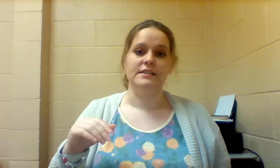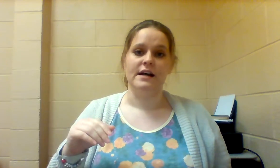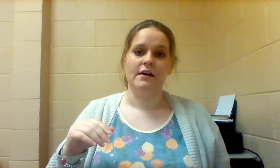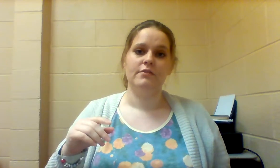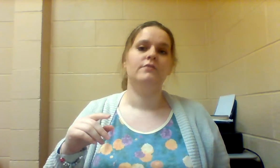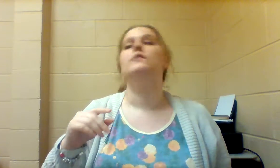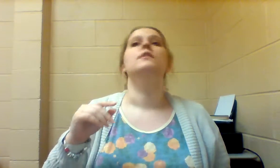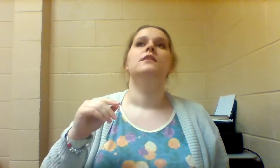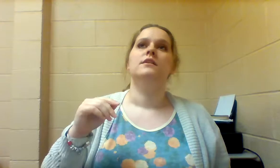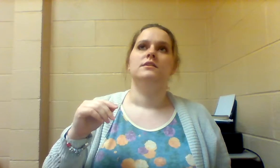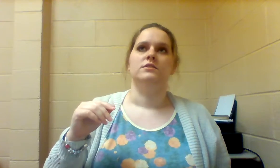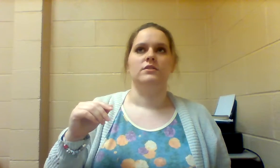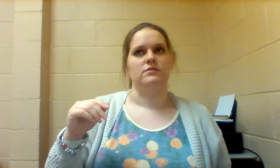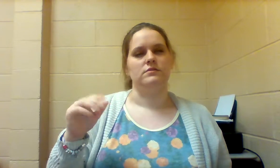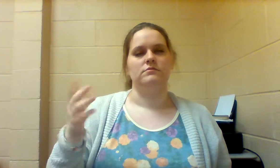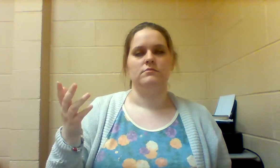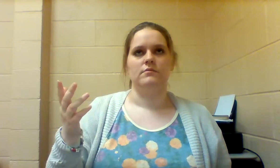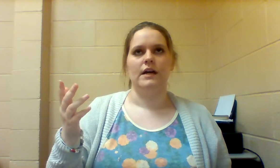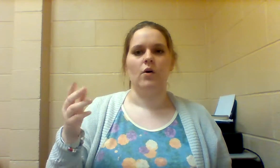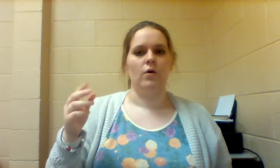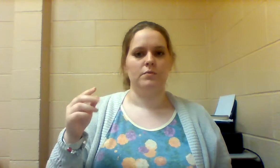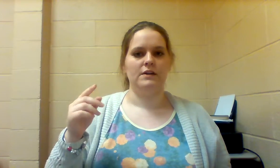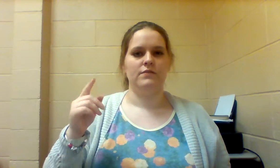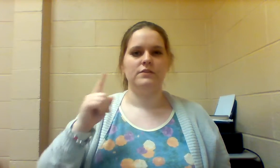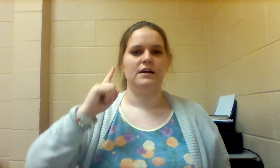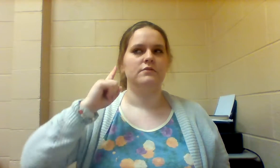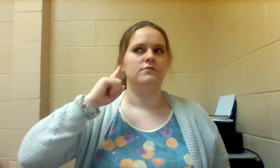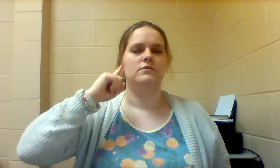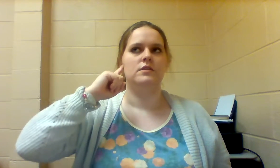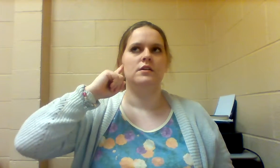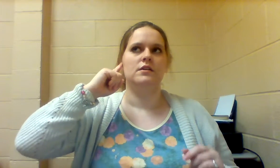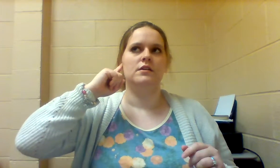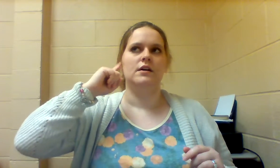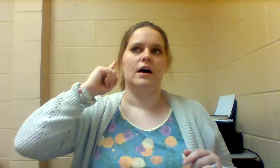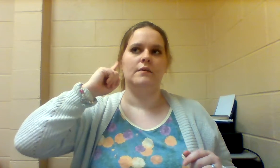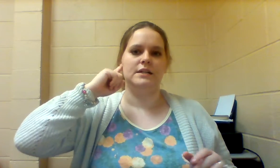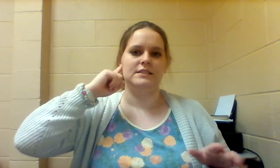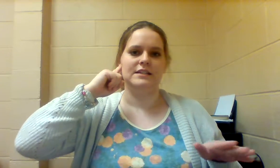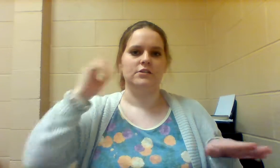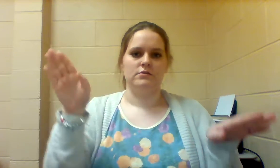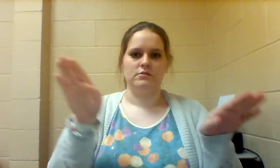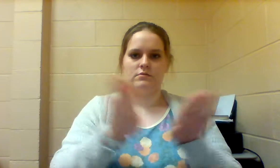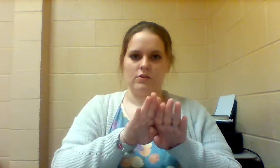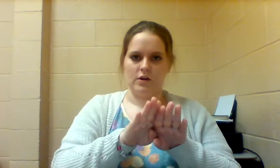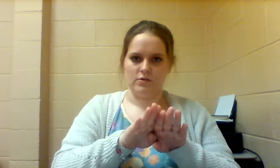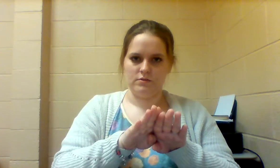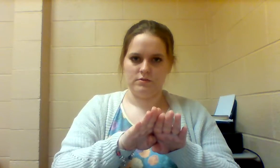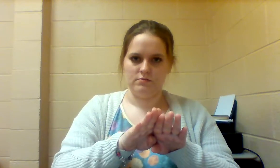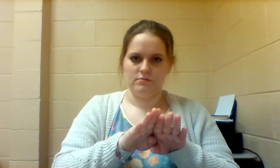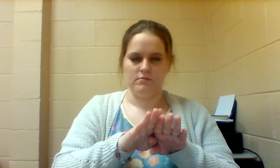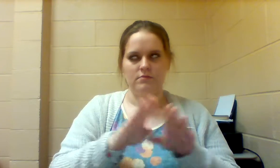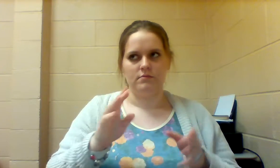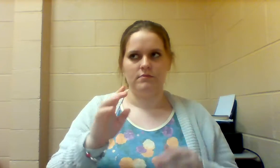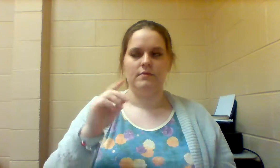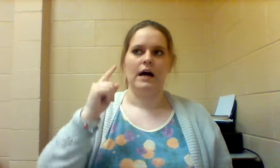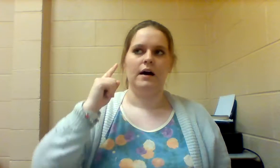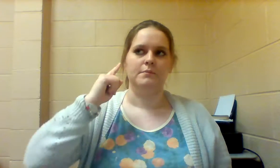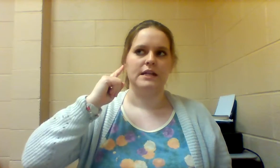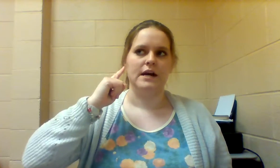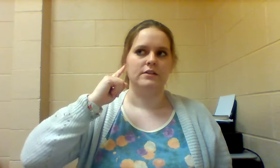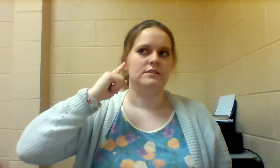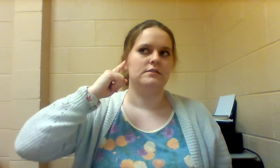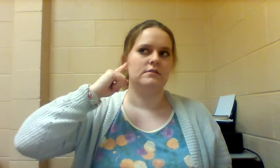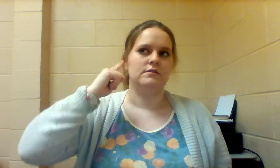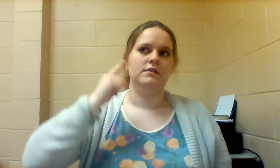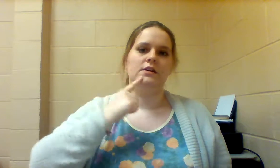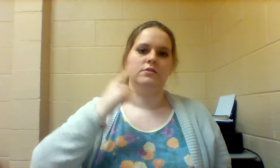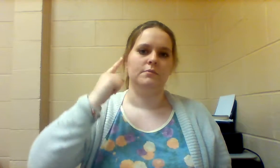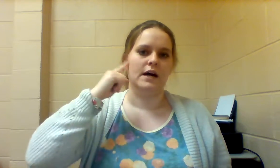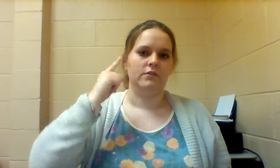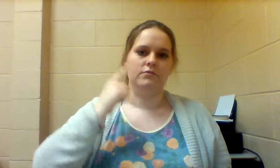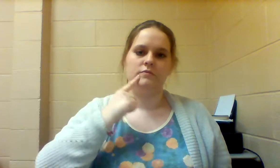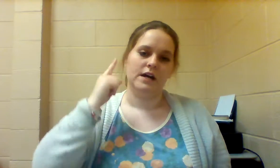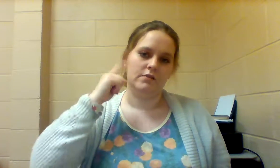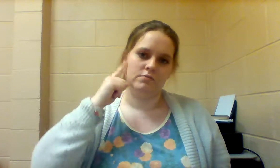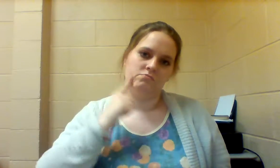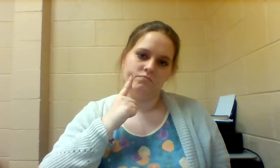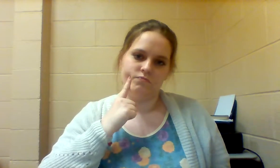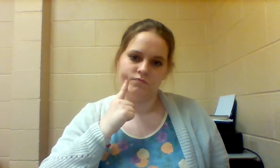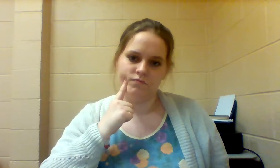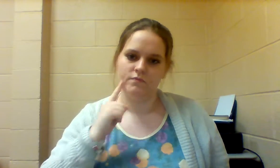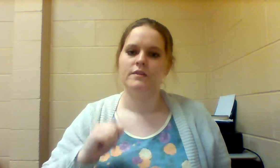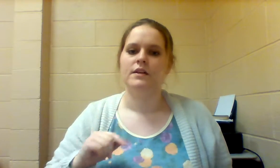DeEAF there's an old way for DEAF it's EAR CLOSED but now it's ear to mouth DEAF